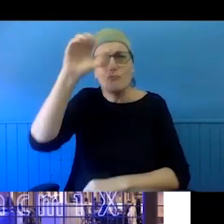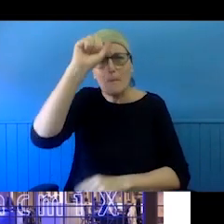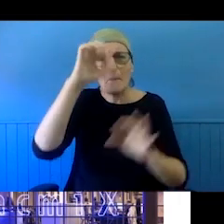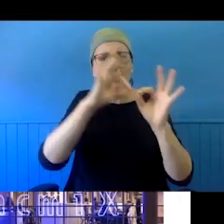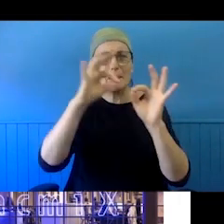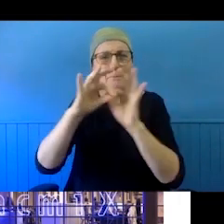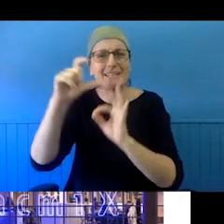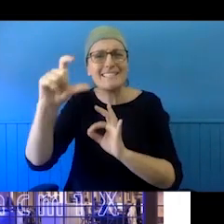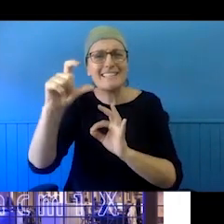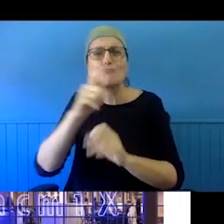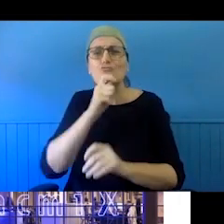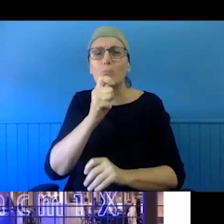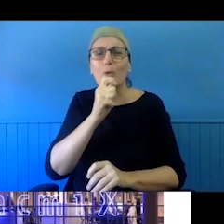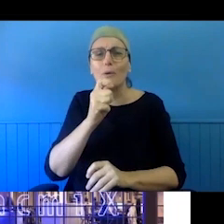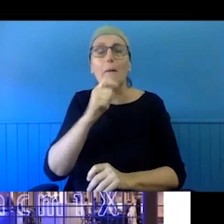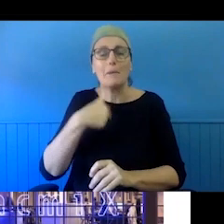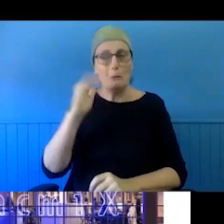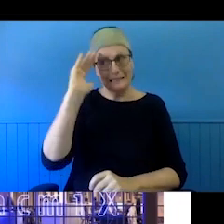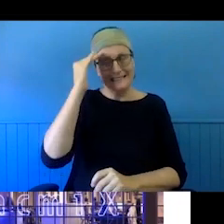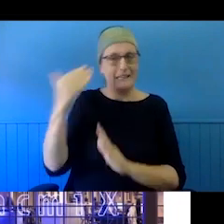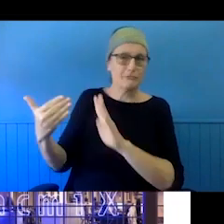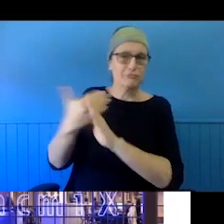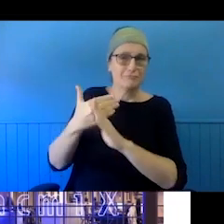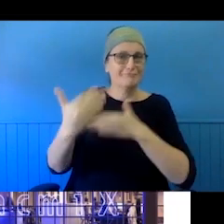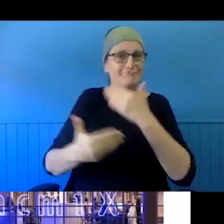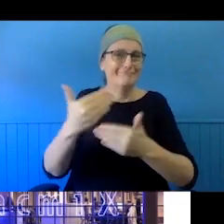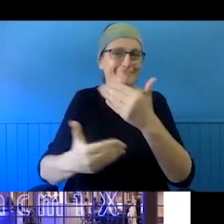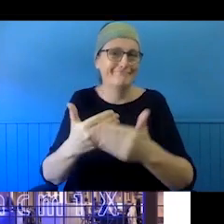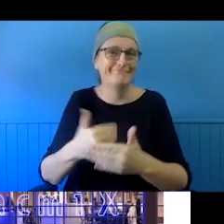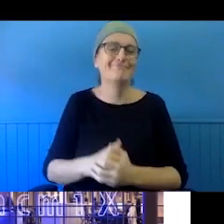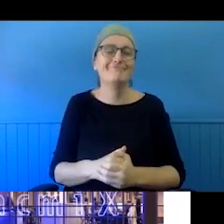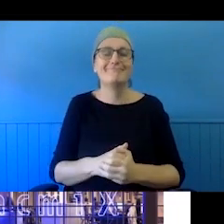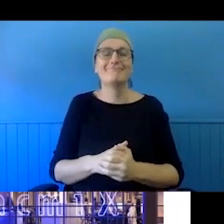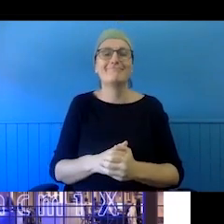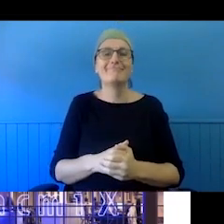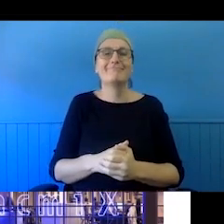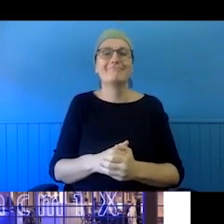regardless. I'm also joined virtually by Simon Conshall, my